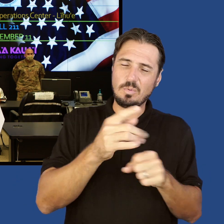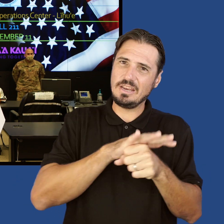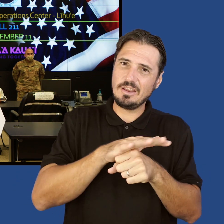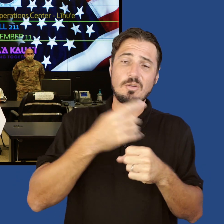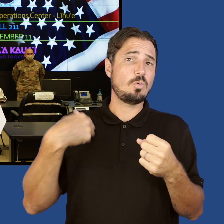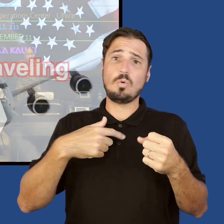weekend.